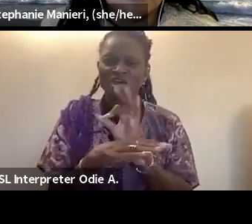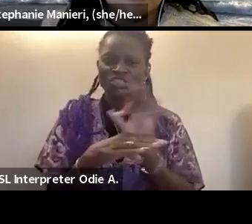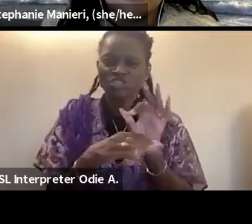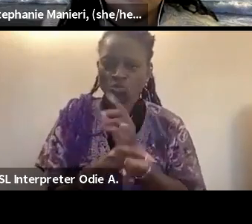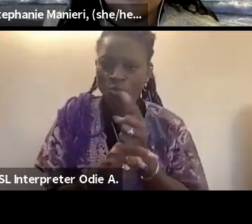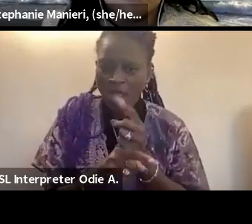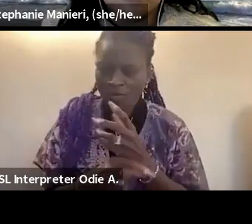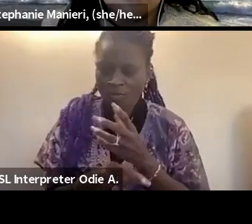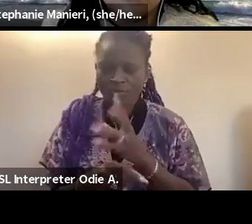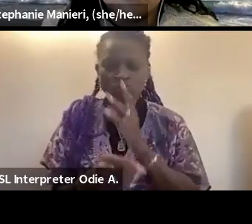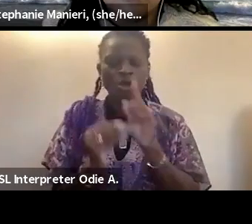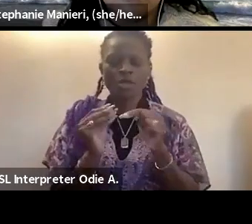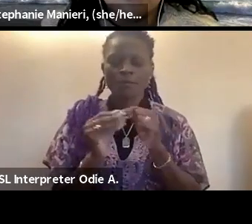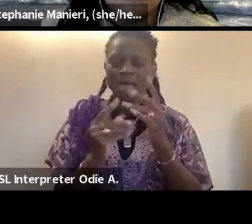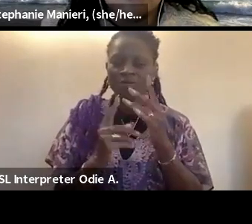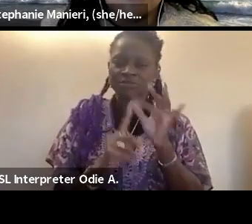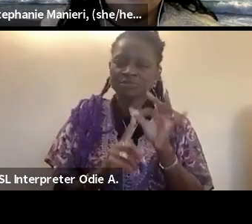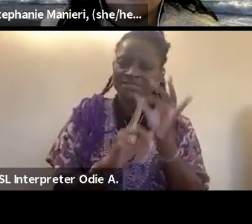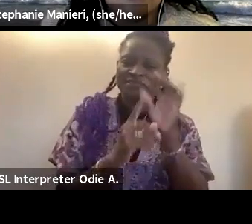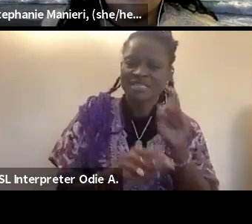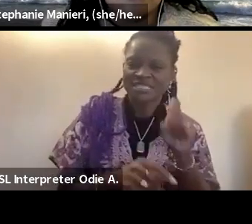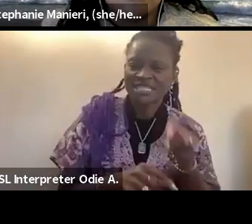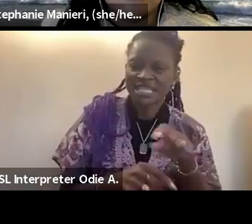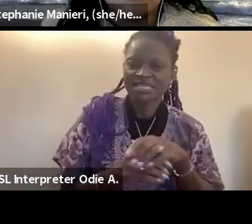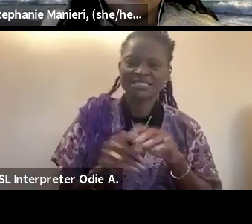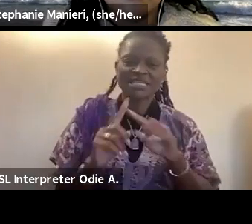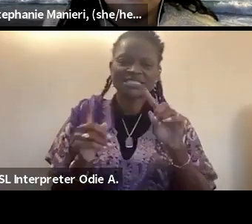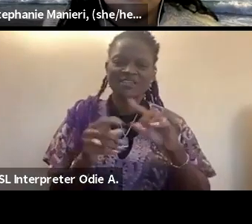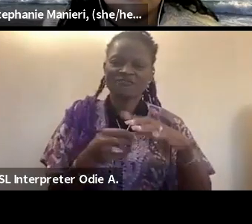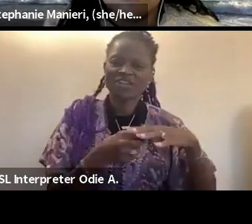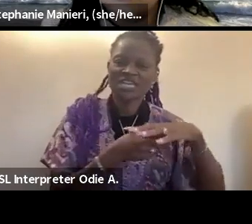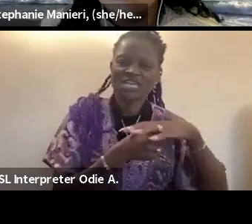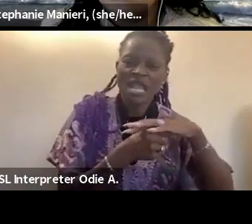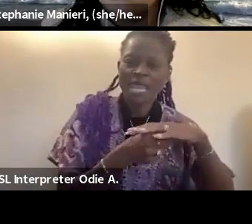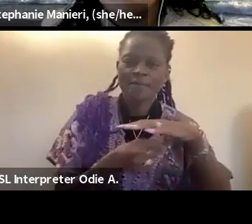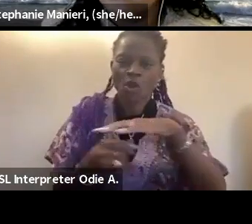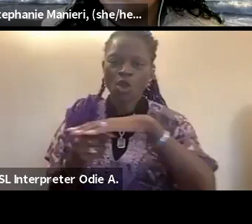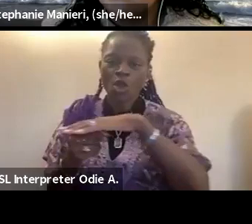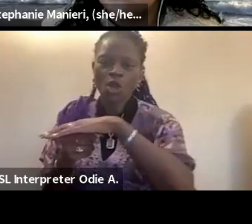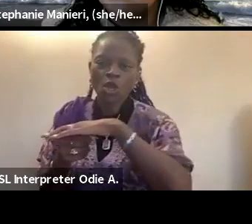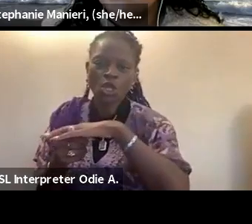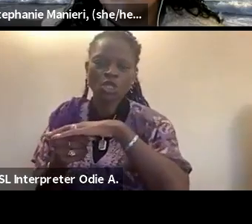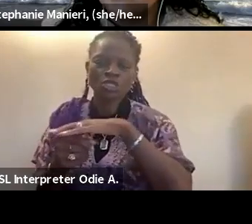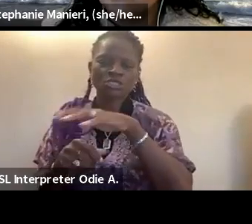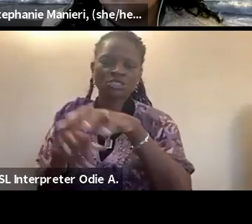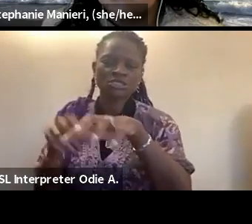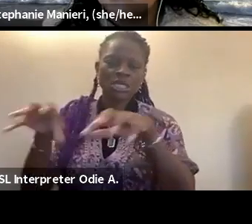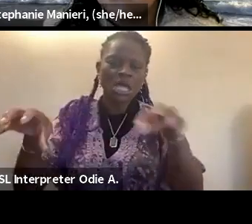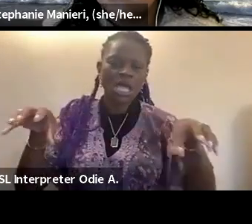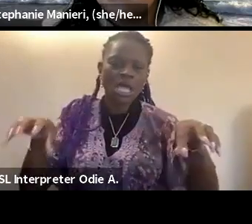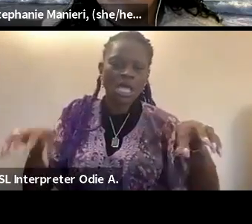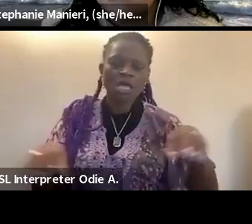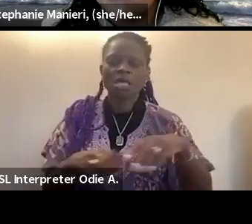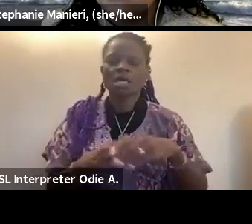impacts particularly the different neighborhoods, depending on how many resources or access points that they do have.